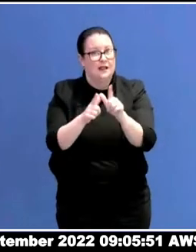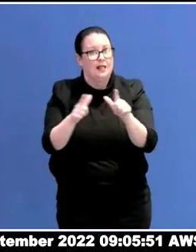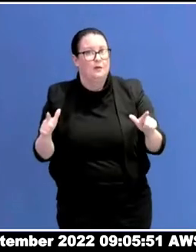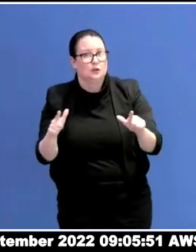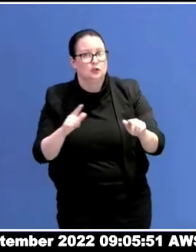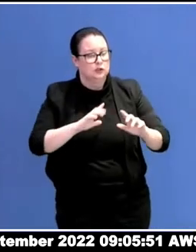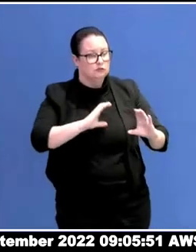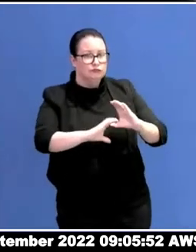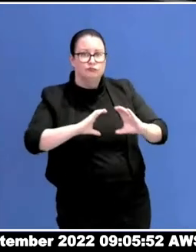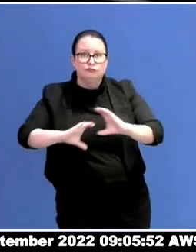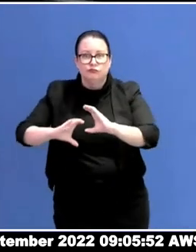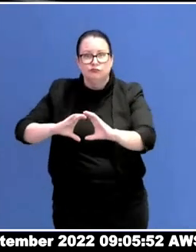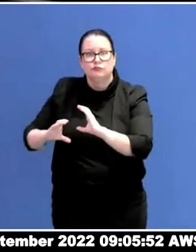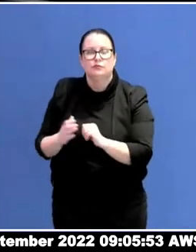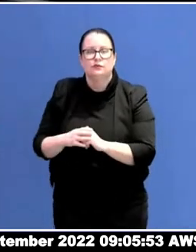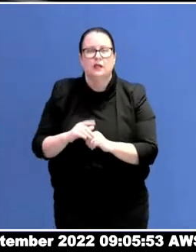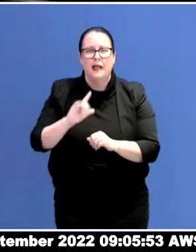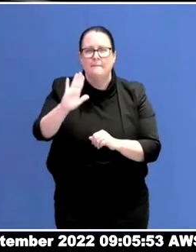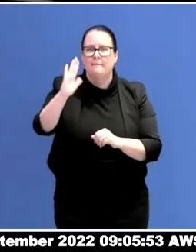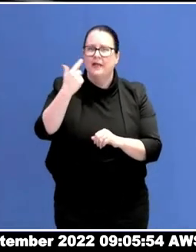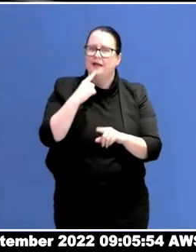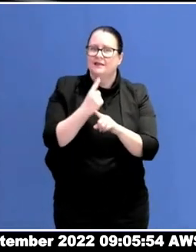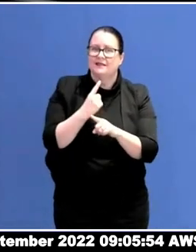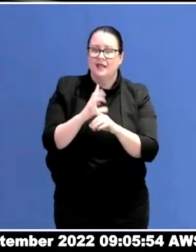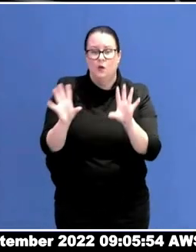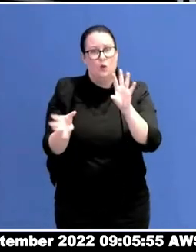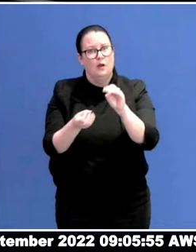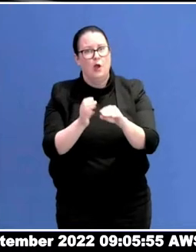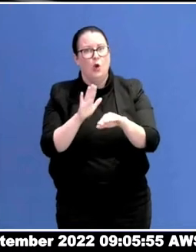and has previously given evidence that there are in excess of 55 such languages.